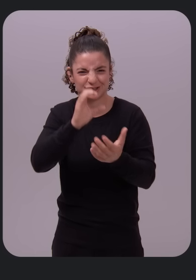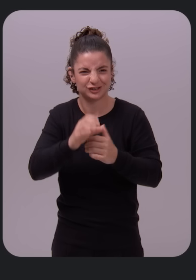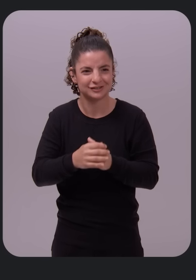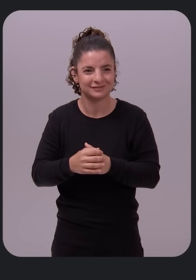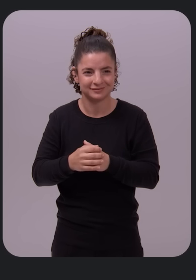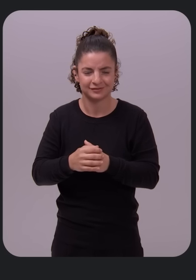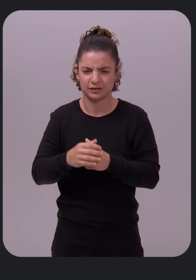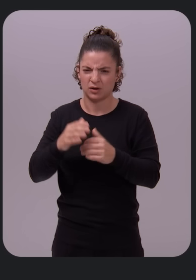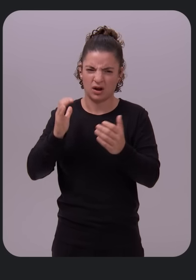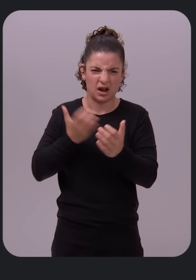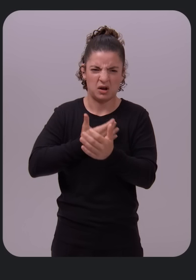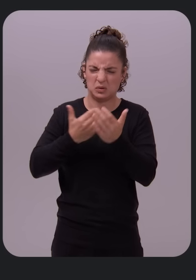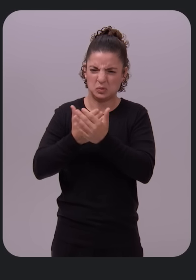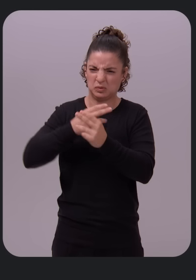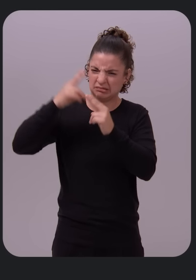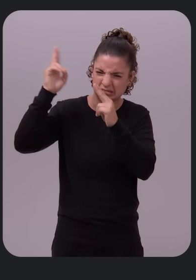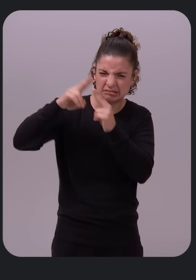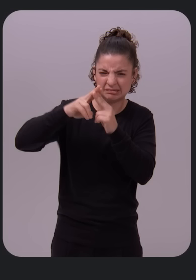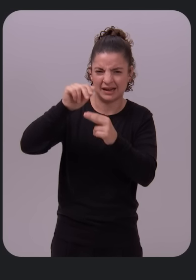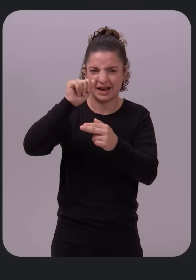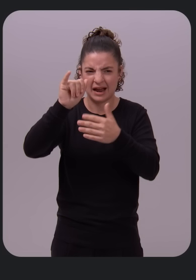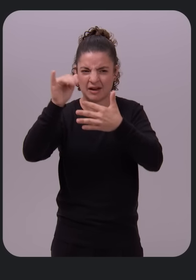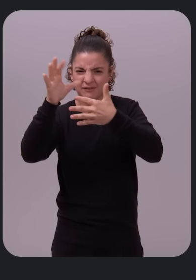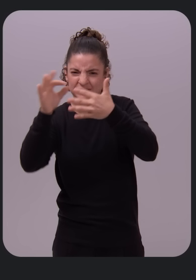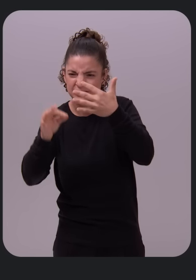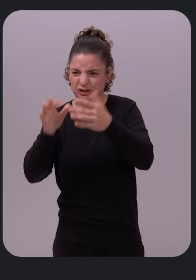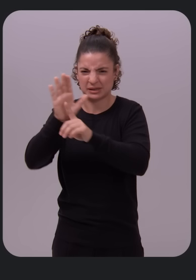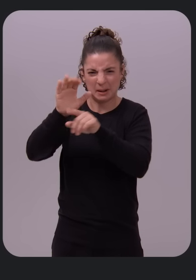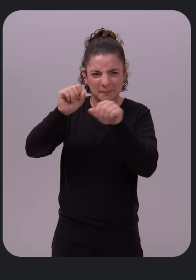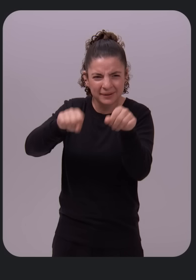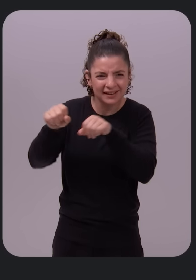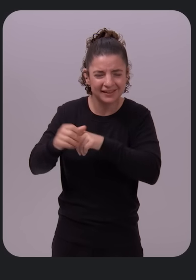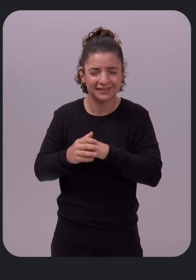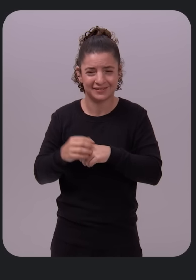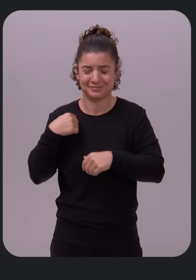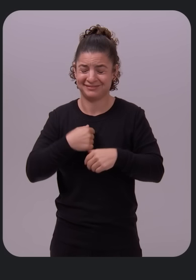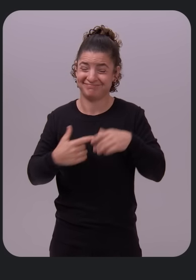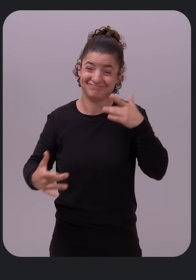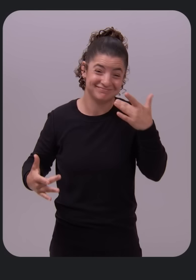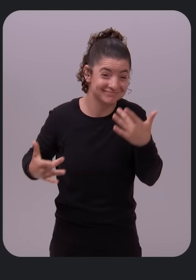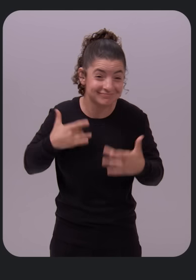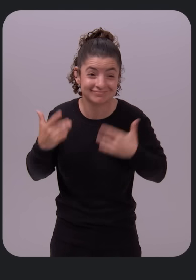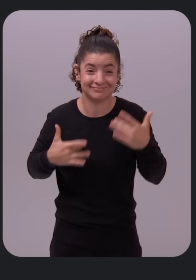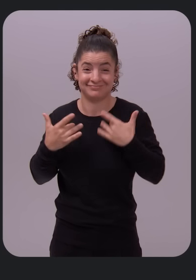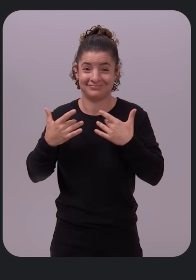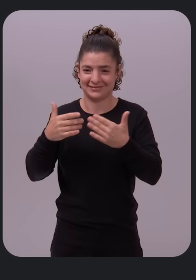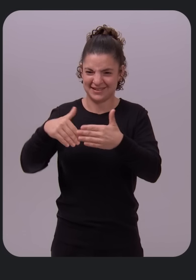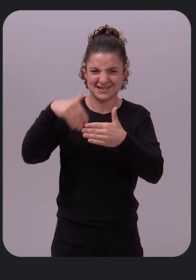with all our most cutting-edge AI features and capabilities. We couldn't be more excited about this chapter